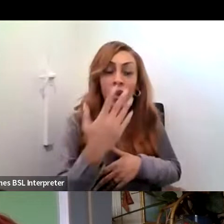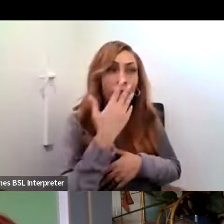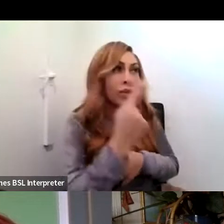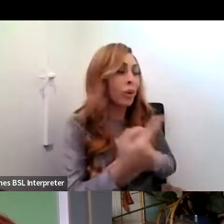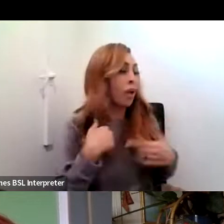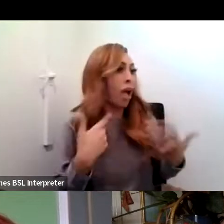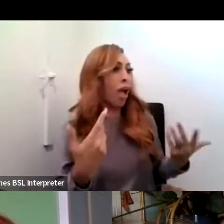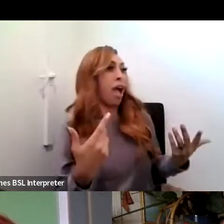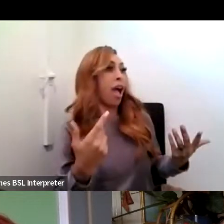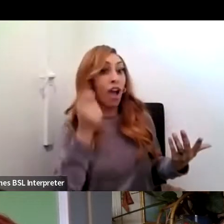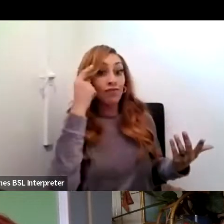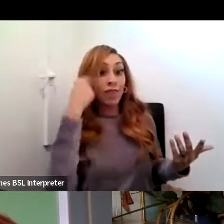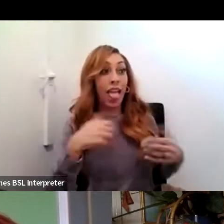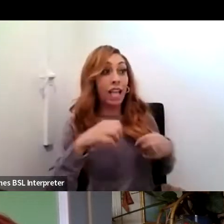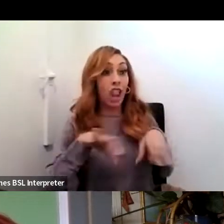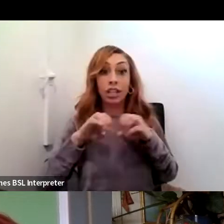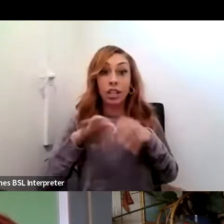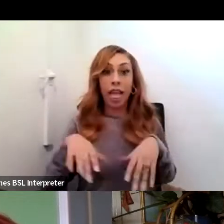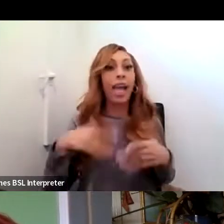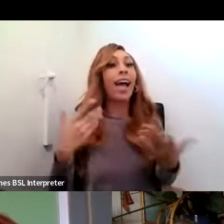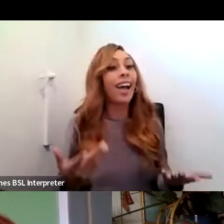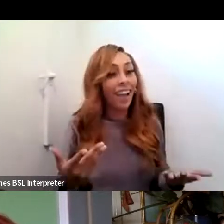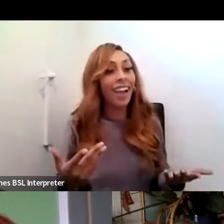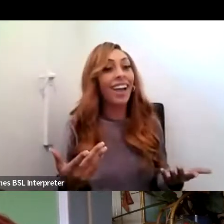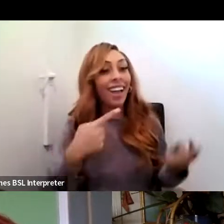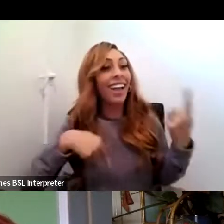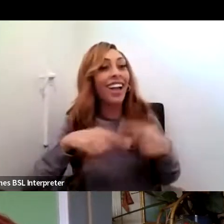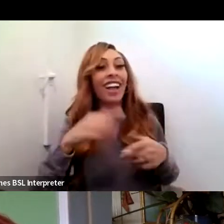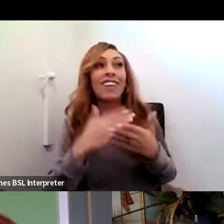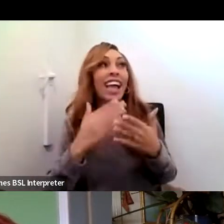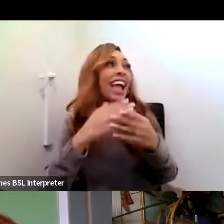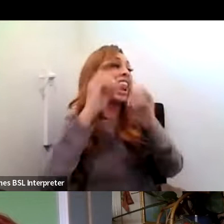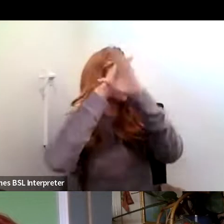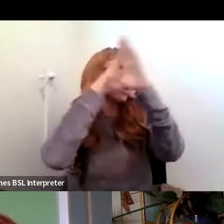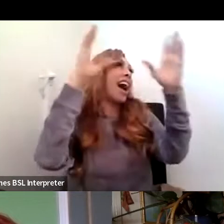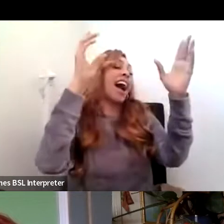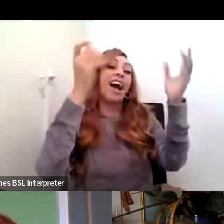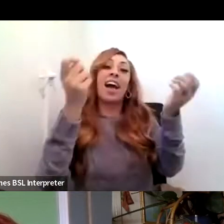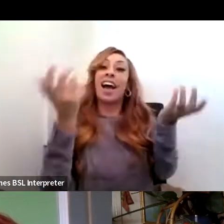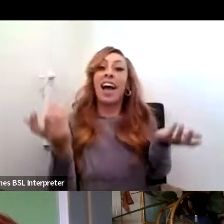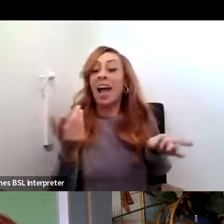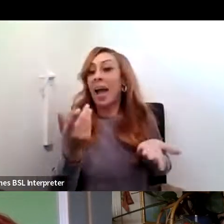you have lost until you have lost them. And it just really blew my mind, that something like this was possible